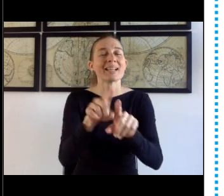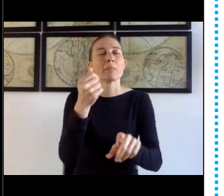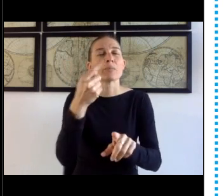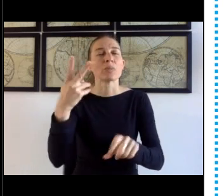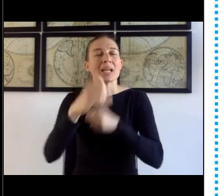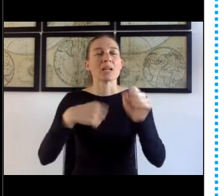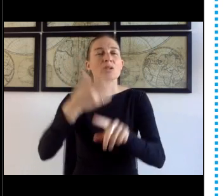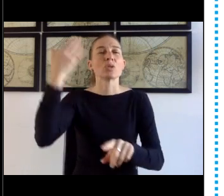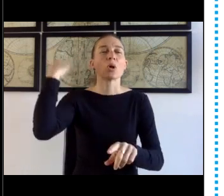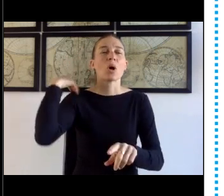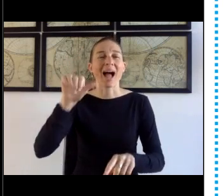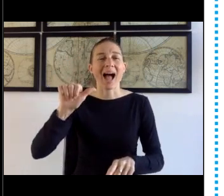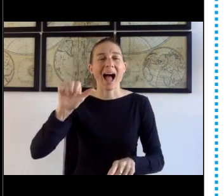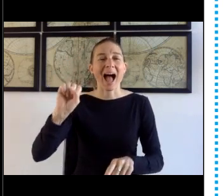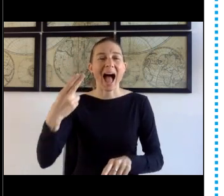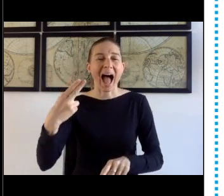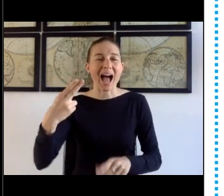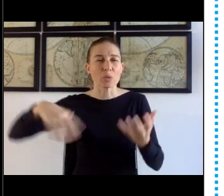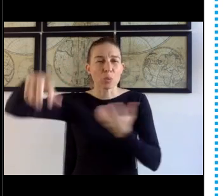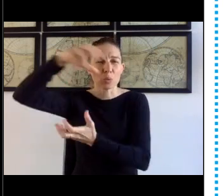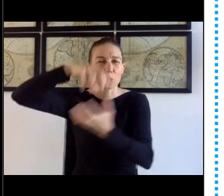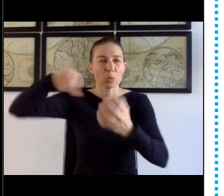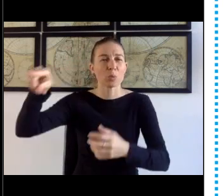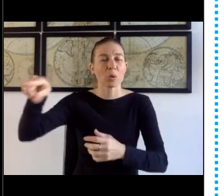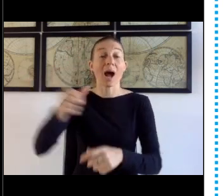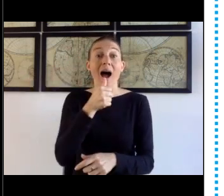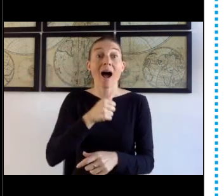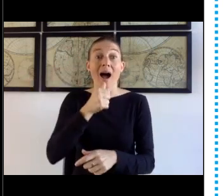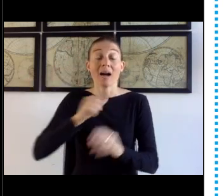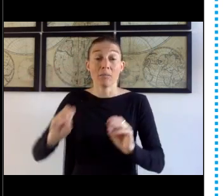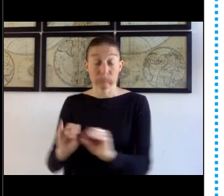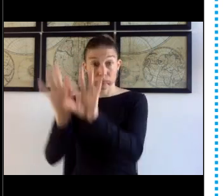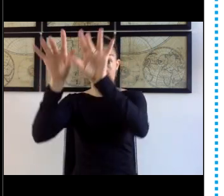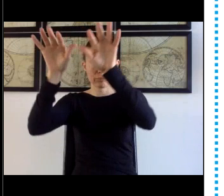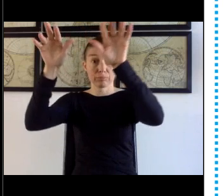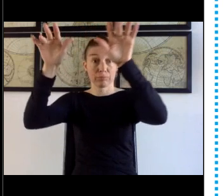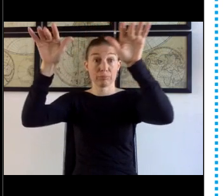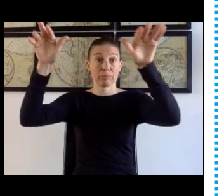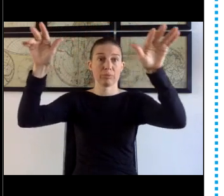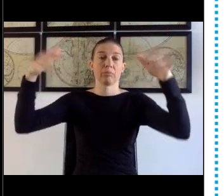the ash cloud disaster in Iceland was a huge game changer for air travel.